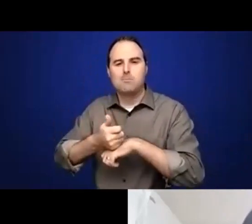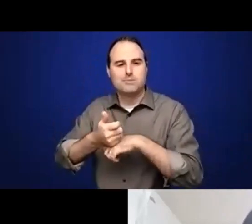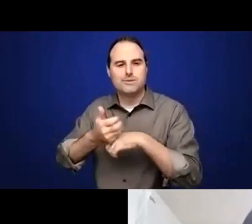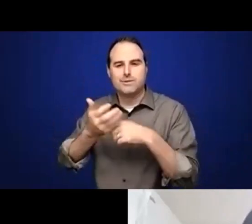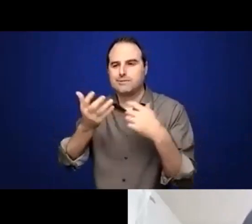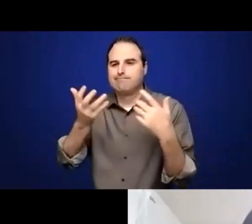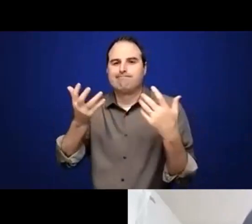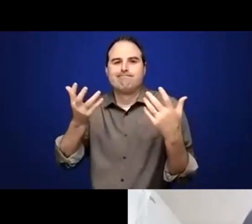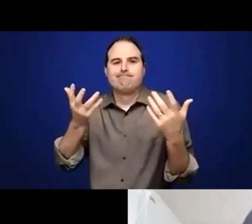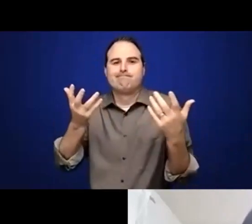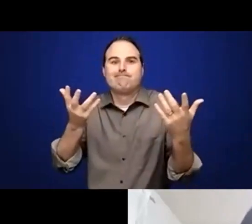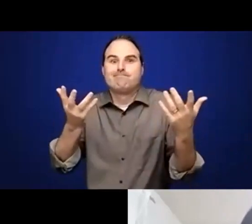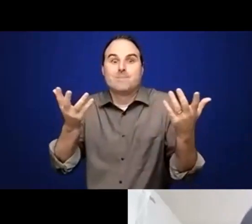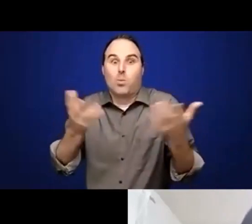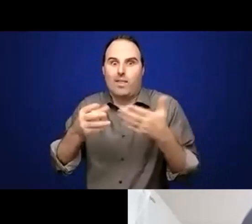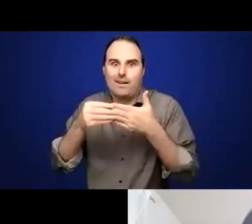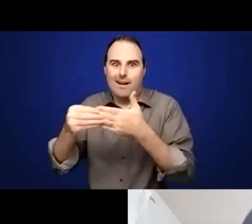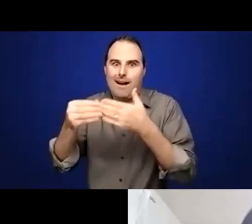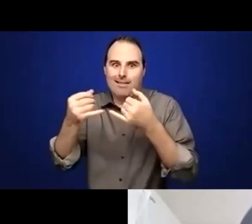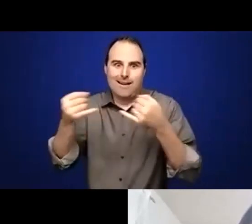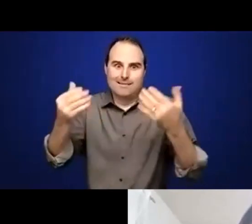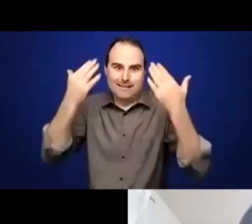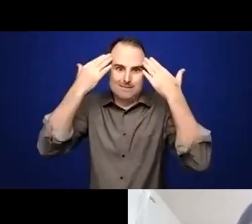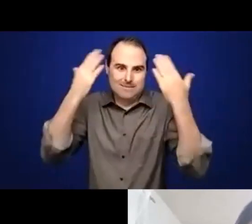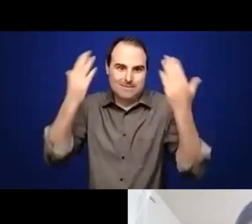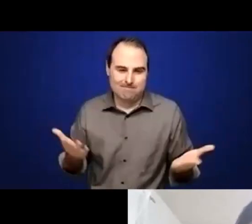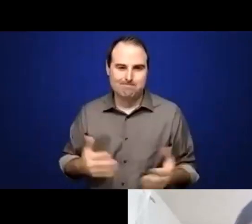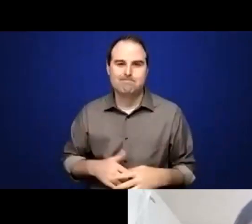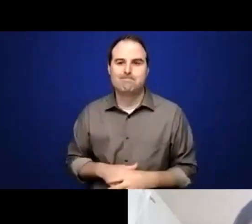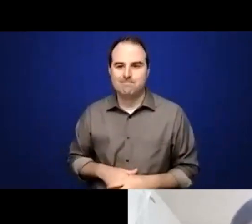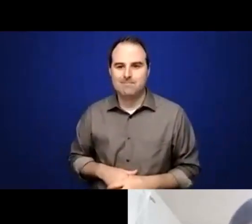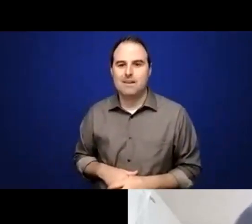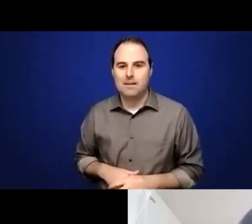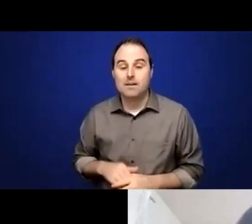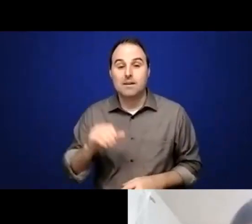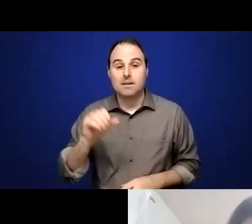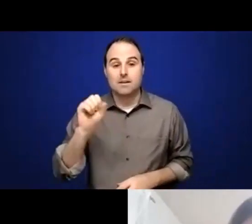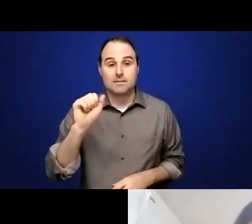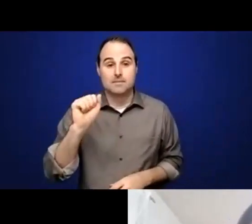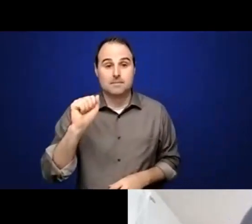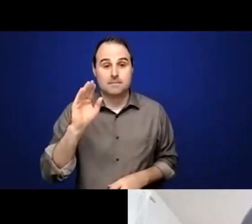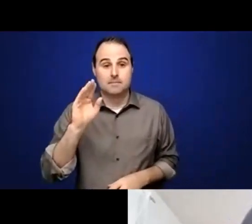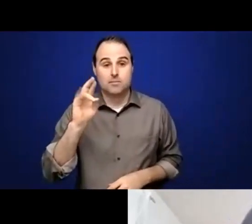are. Yeah, I think I can add to that, Kathleen.